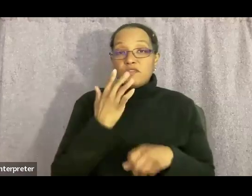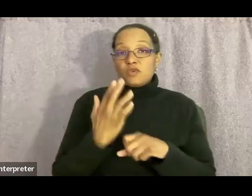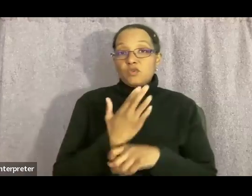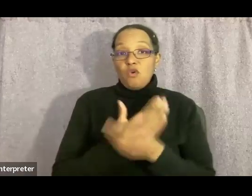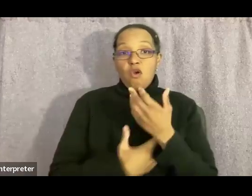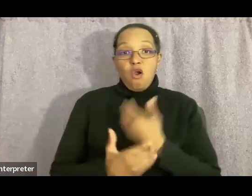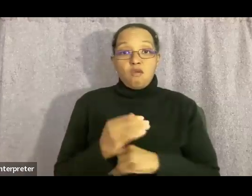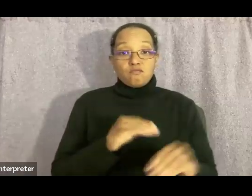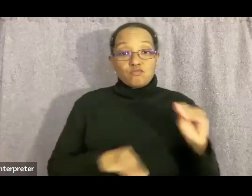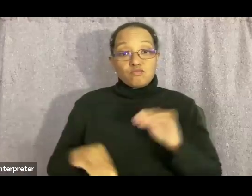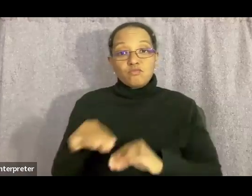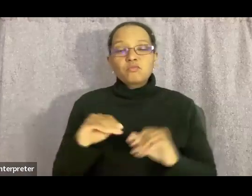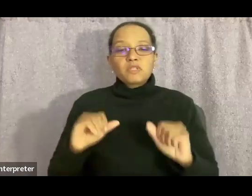you're welcome to hold weights or bands.